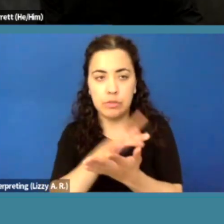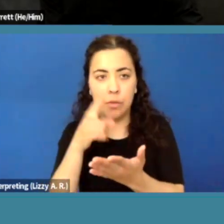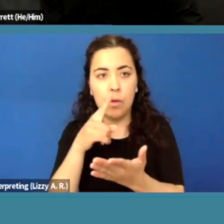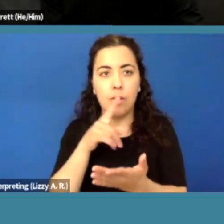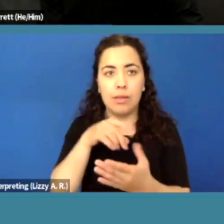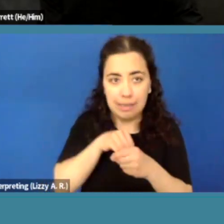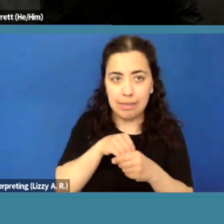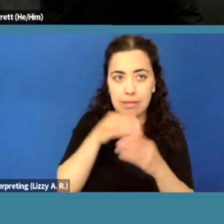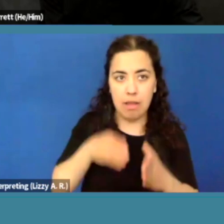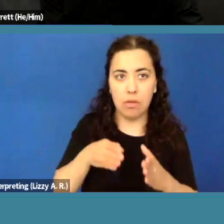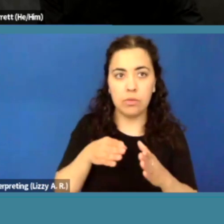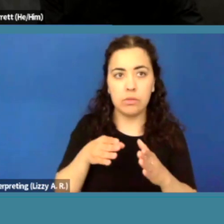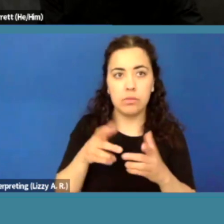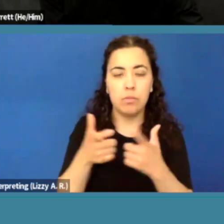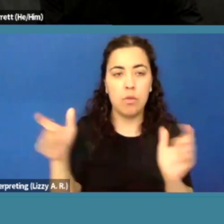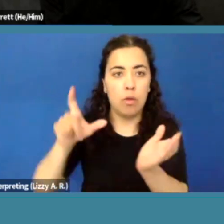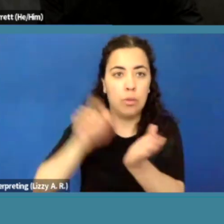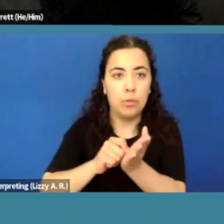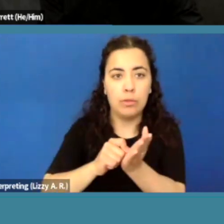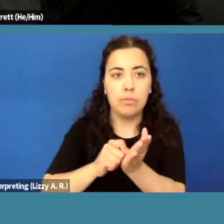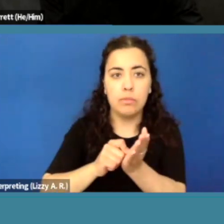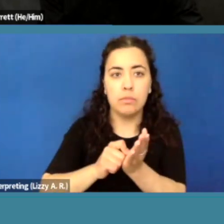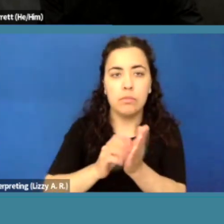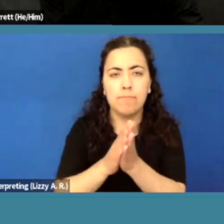That link is listed by Hilary in the chat.